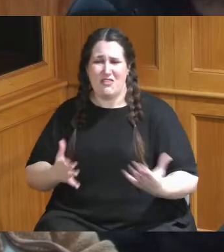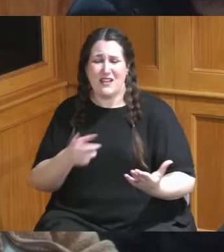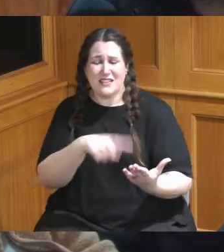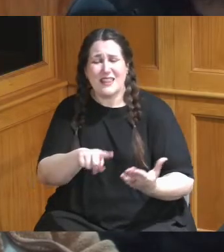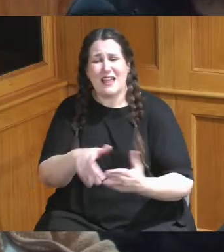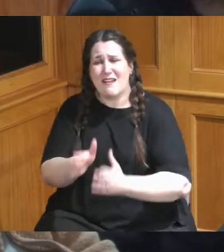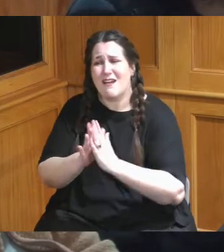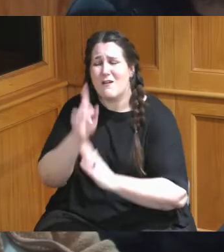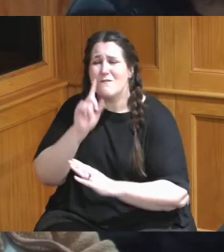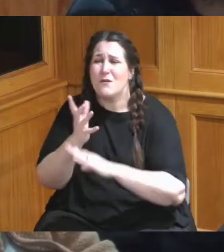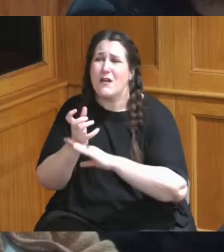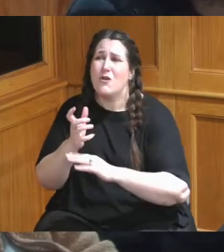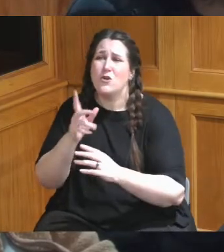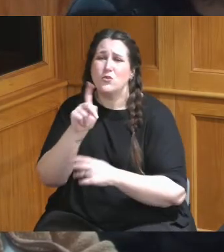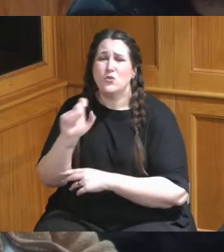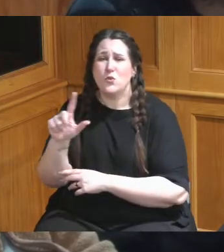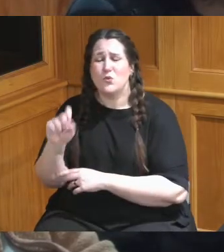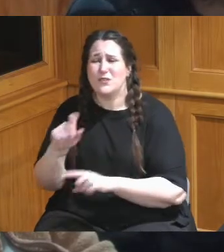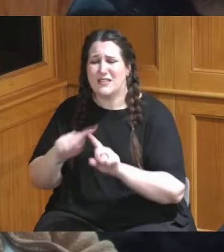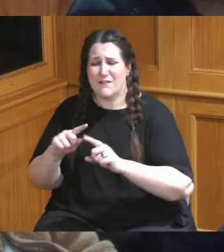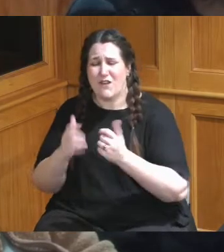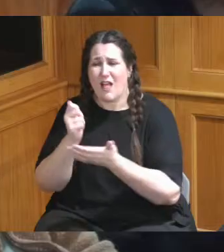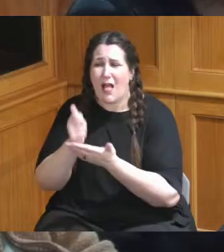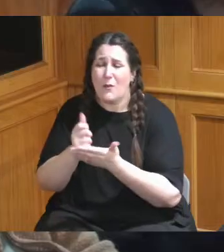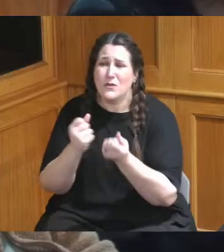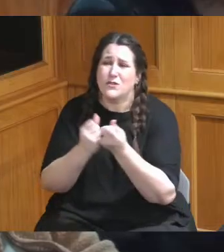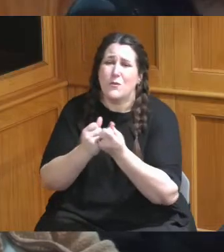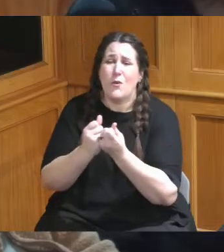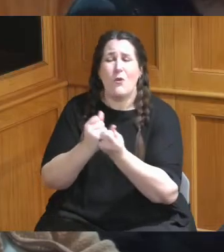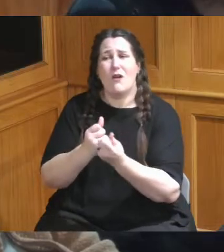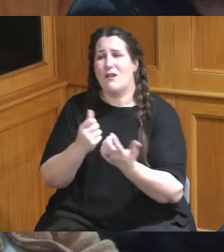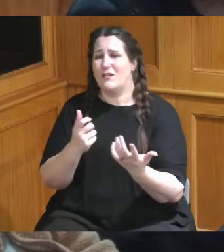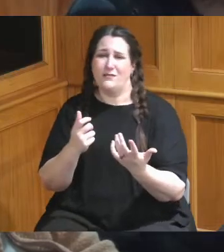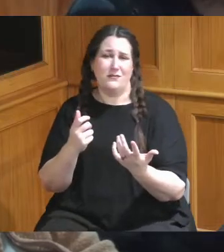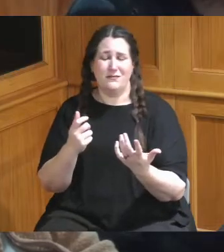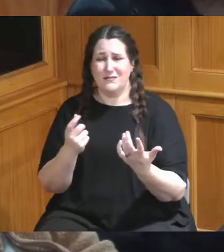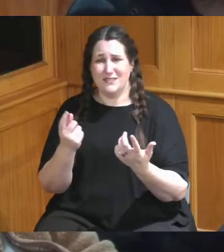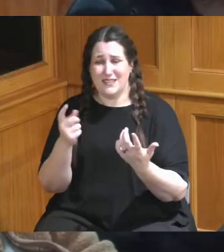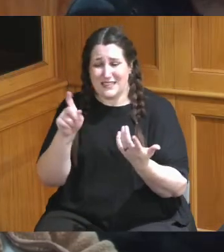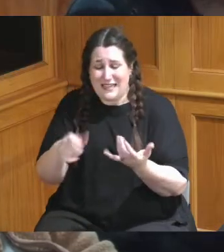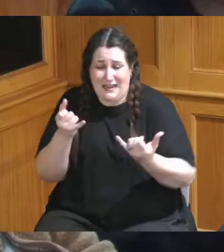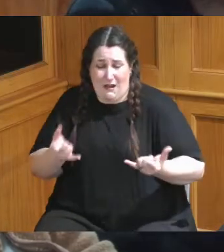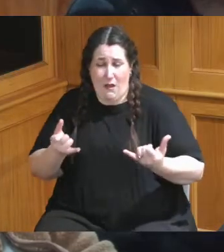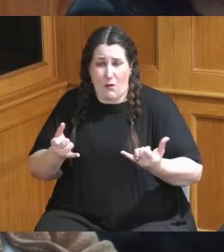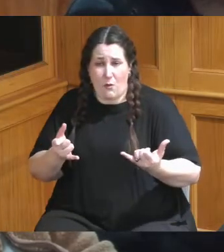asking for tools, and asking for support long before a crisis occurs. Women Helping Women has